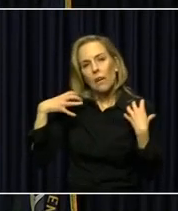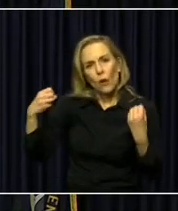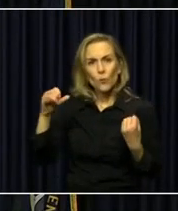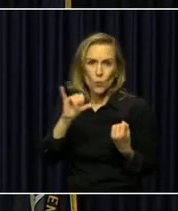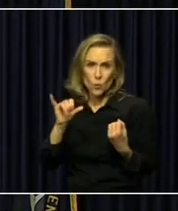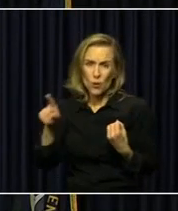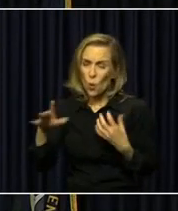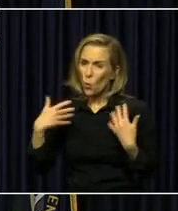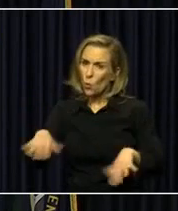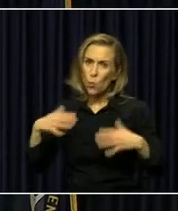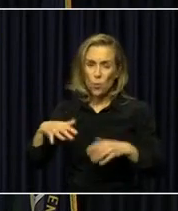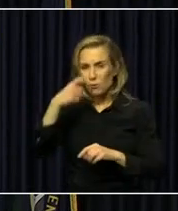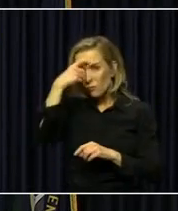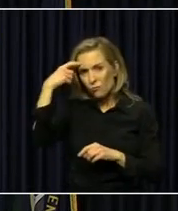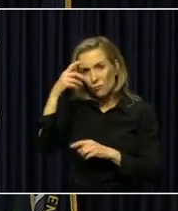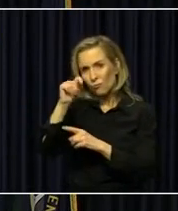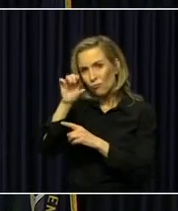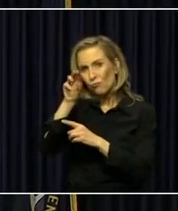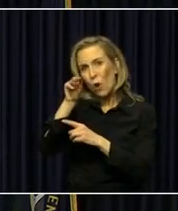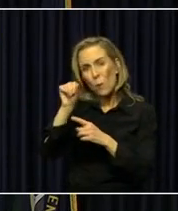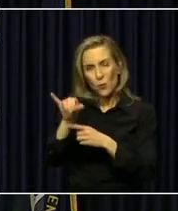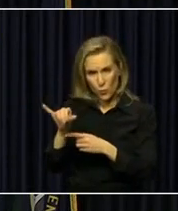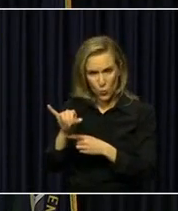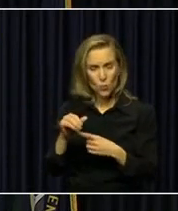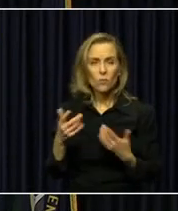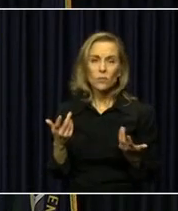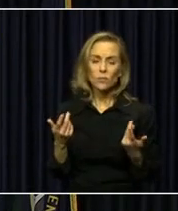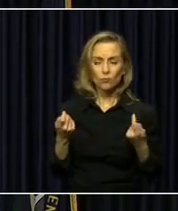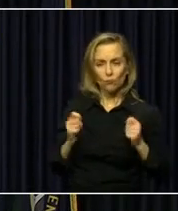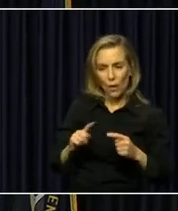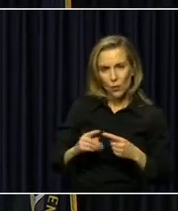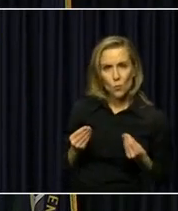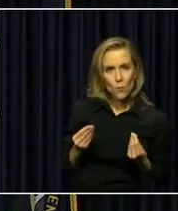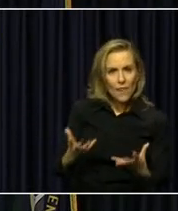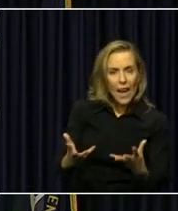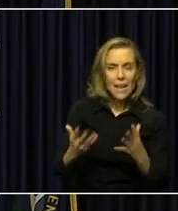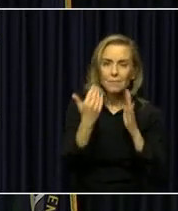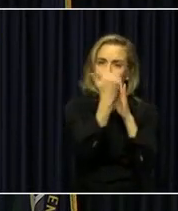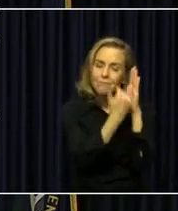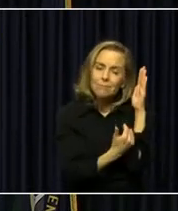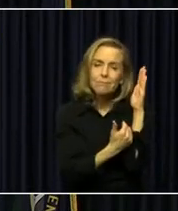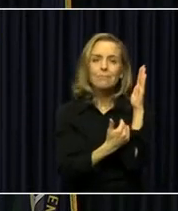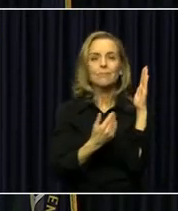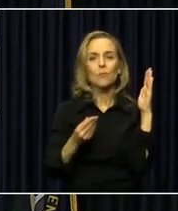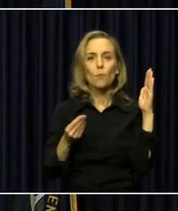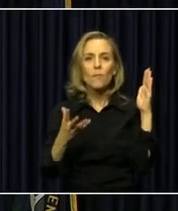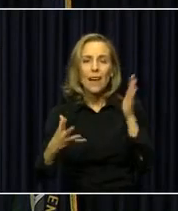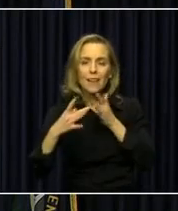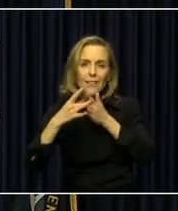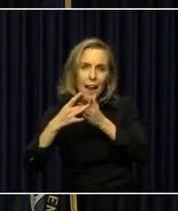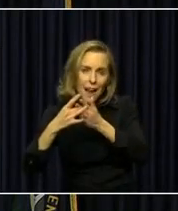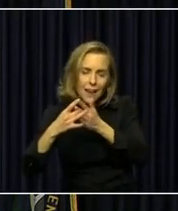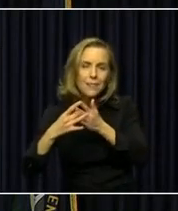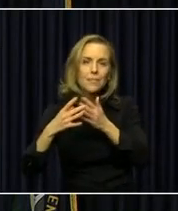WE CAN. WE'RE GOING TO PRIORITIZE TENSION FOR THEM WHEN THEY NEED IT.